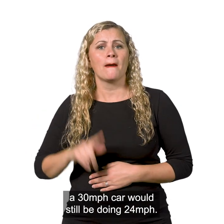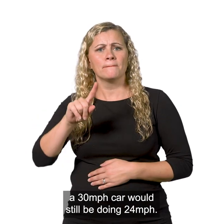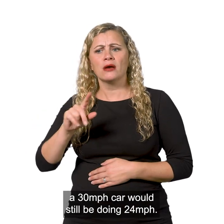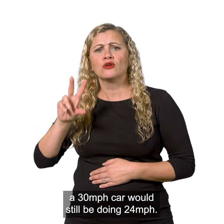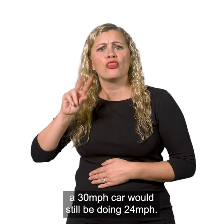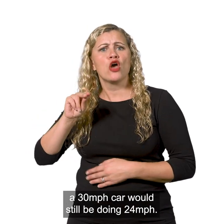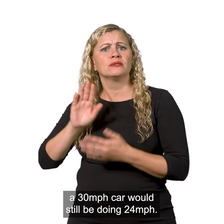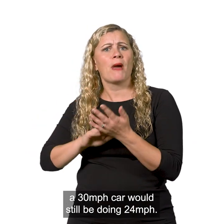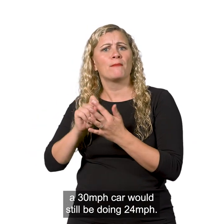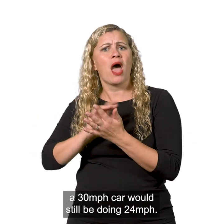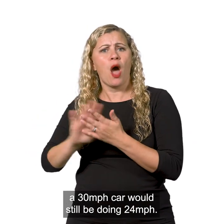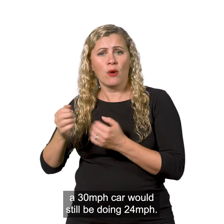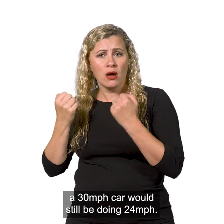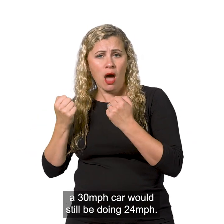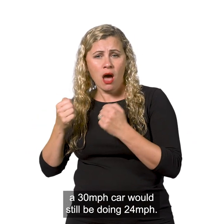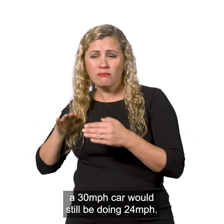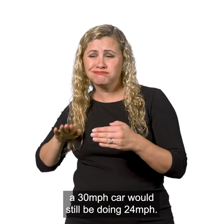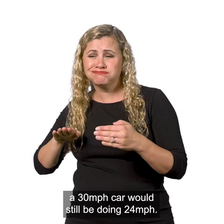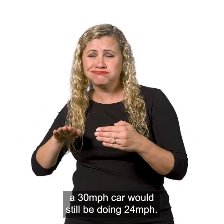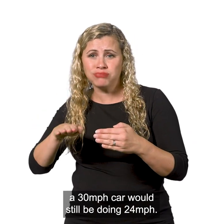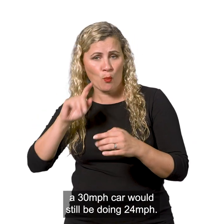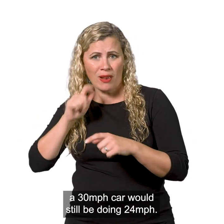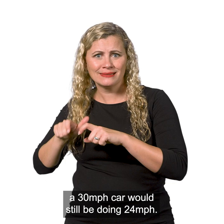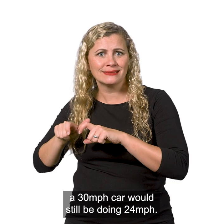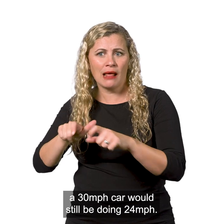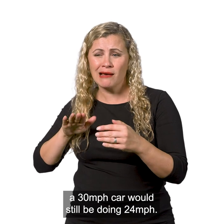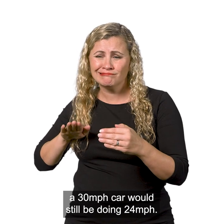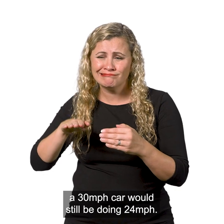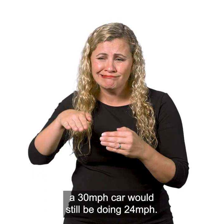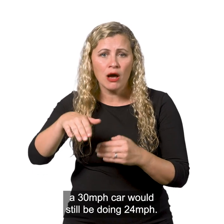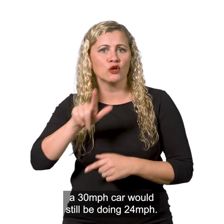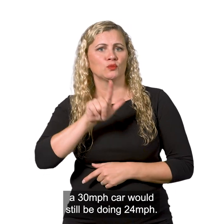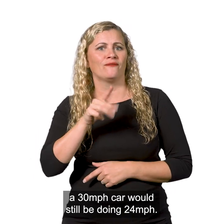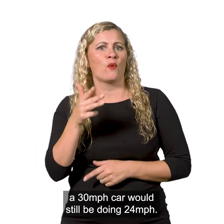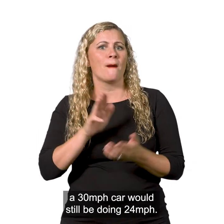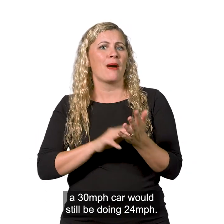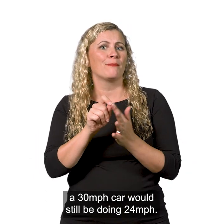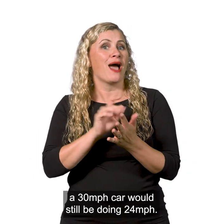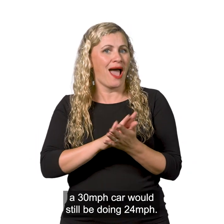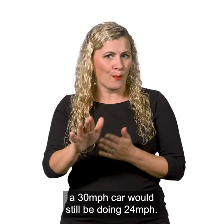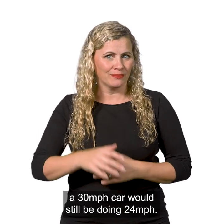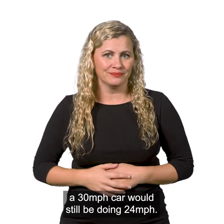a 30mph car would still be doing 24mph.